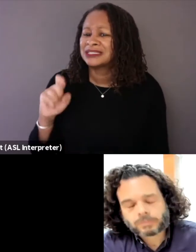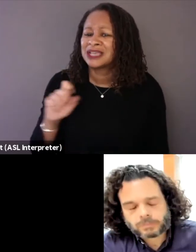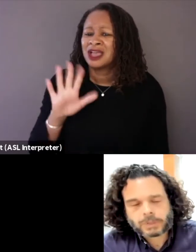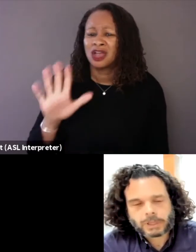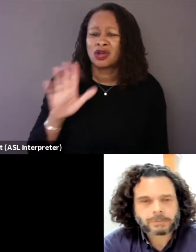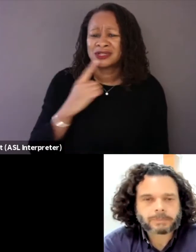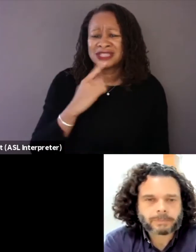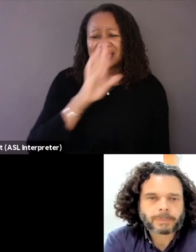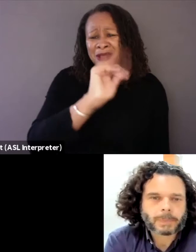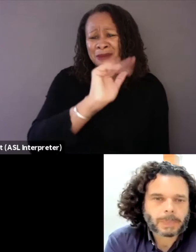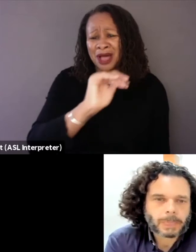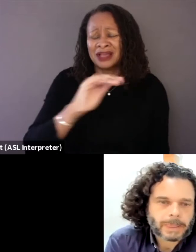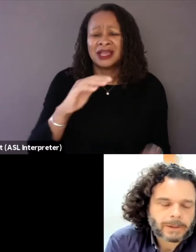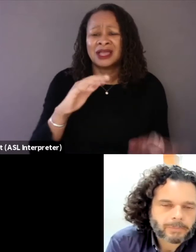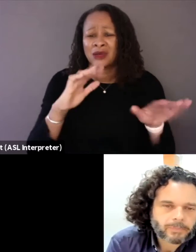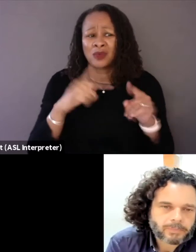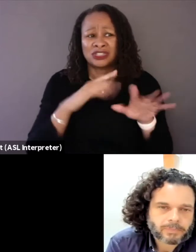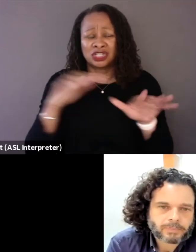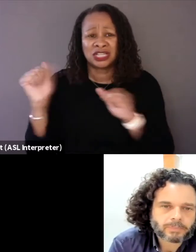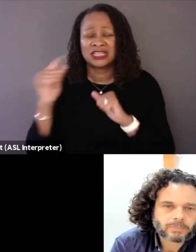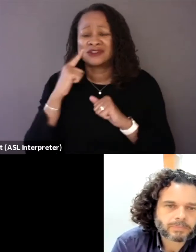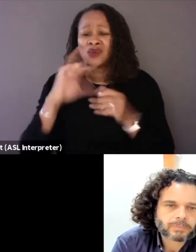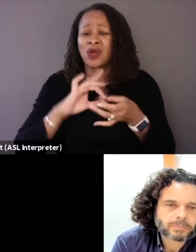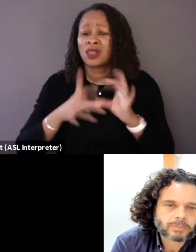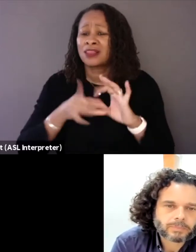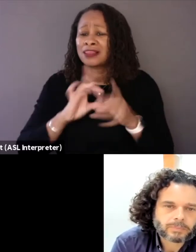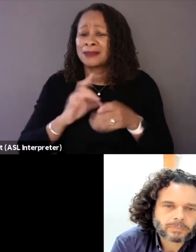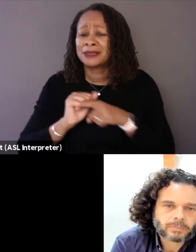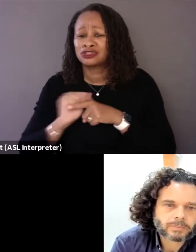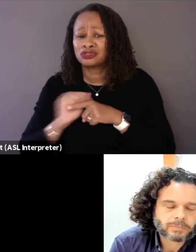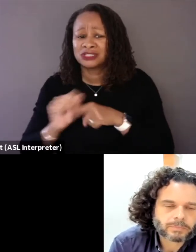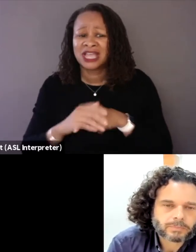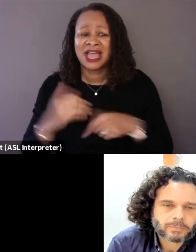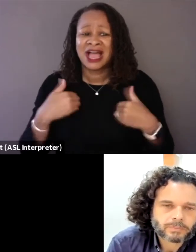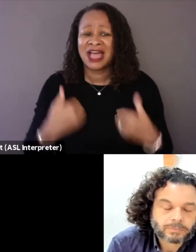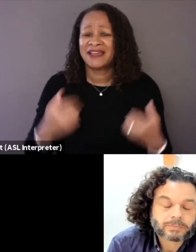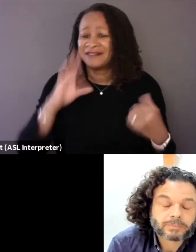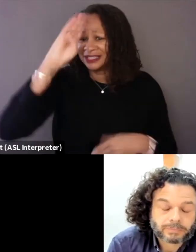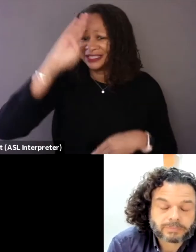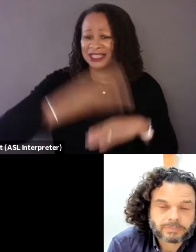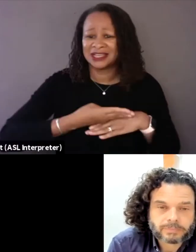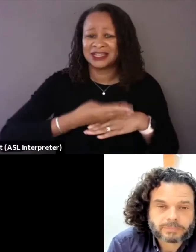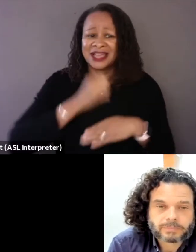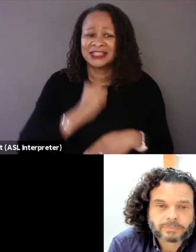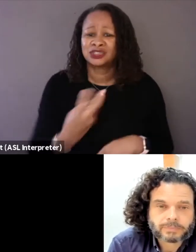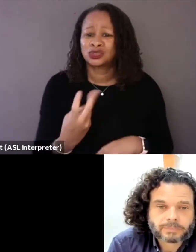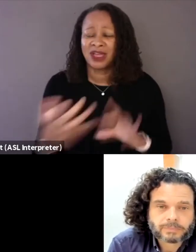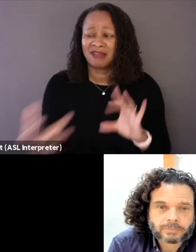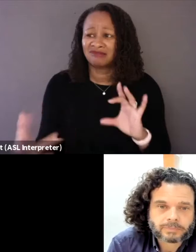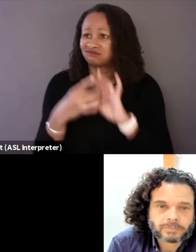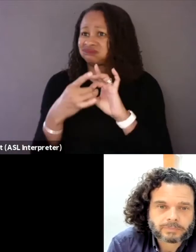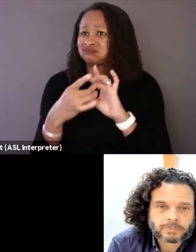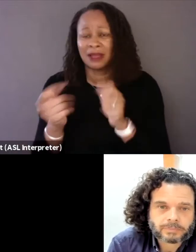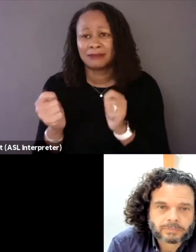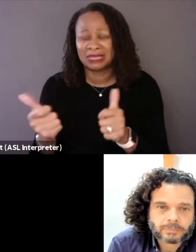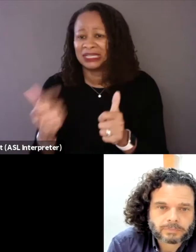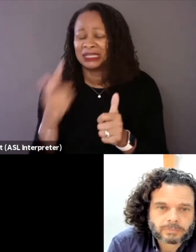before she has to take off for training. I have a son who's 12 years old, and so I related to her immediately because of that.